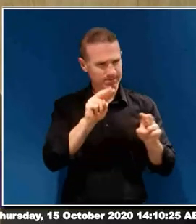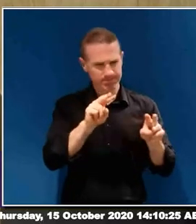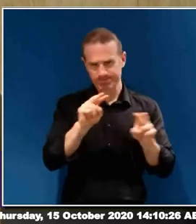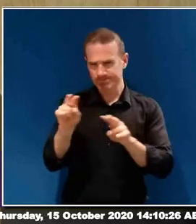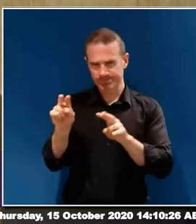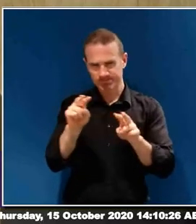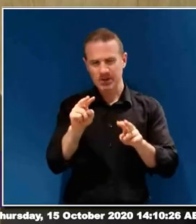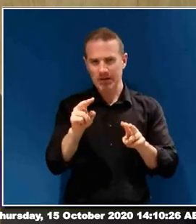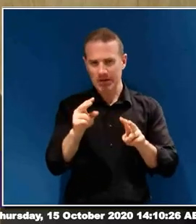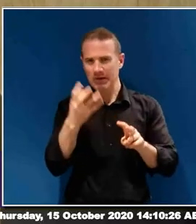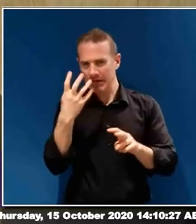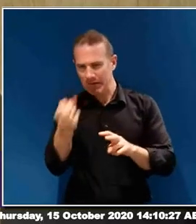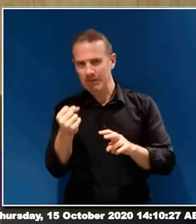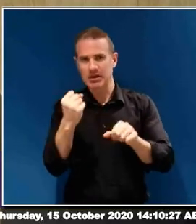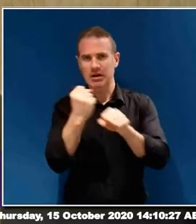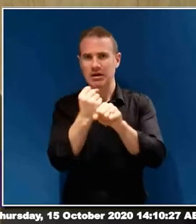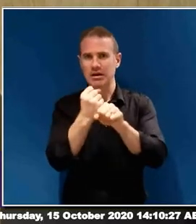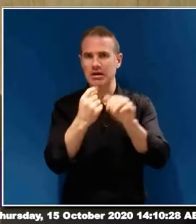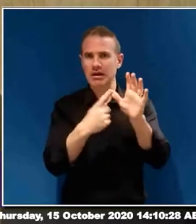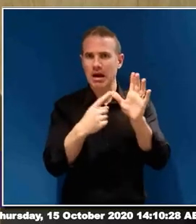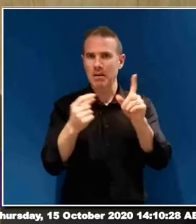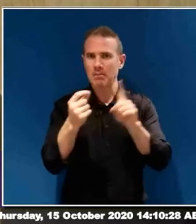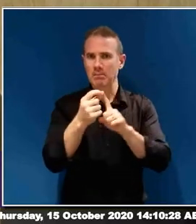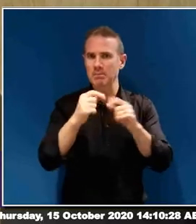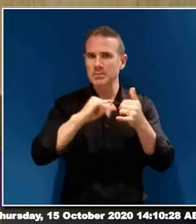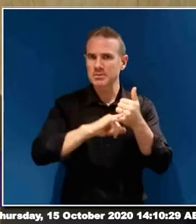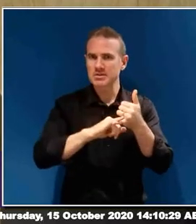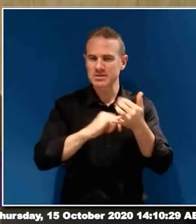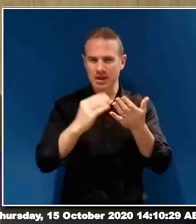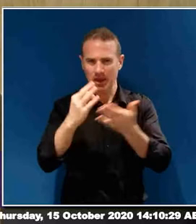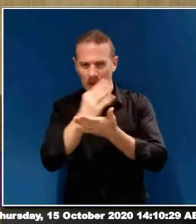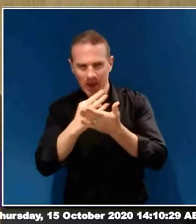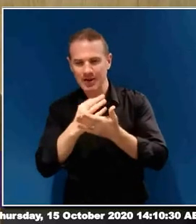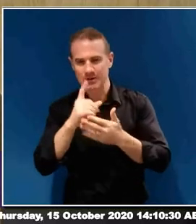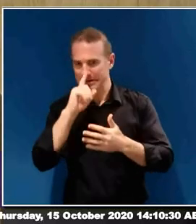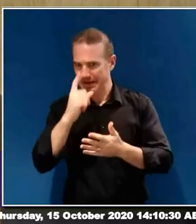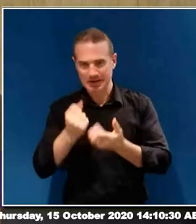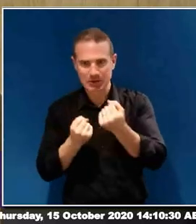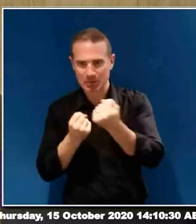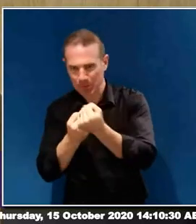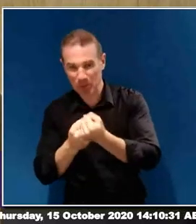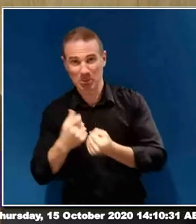Related to funding? Well, definitely, yes. OK.